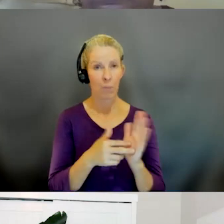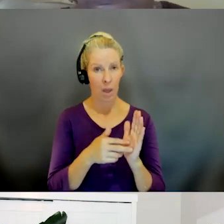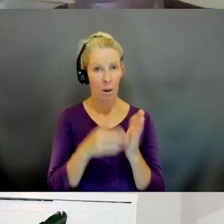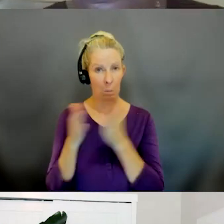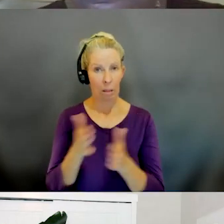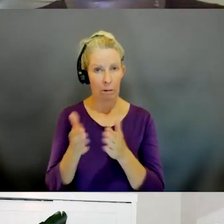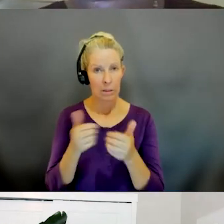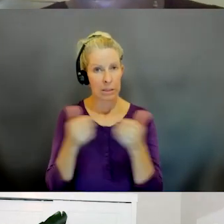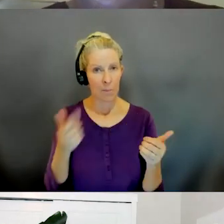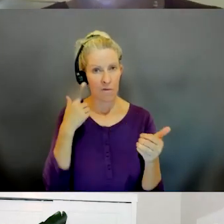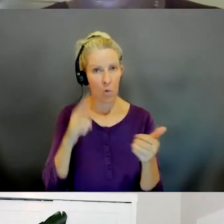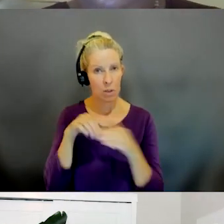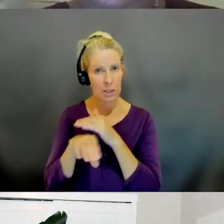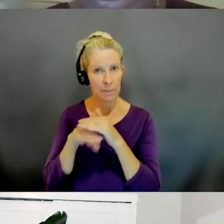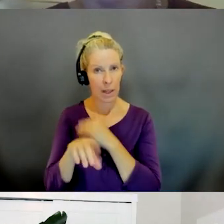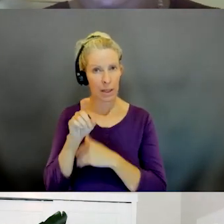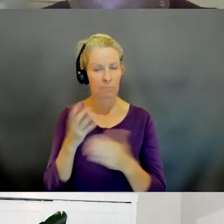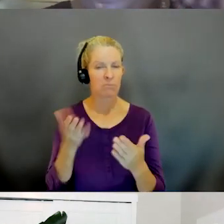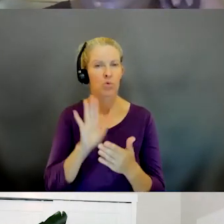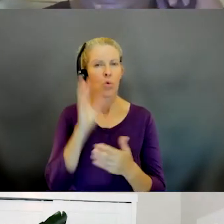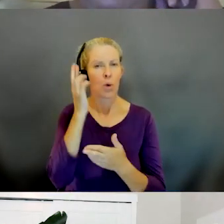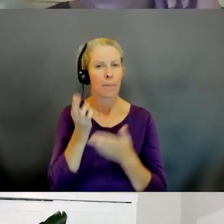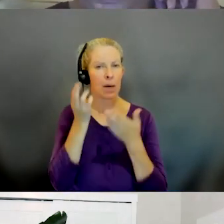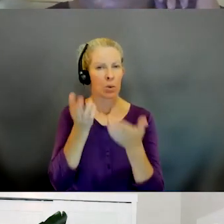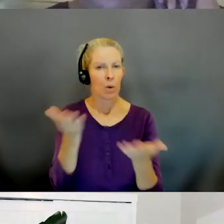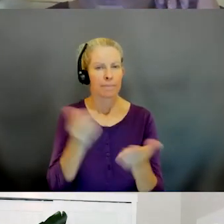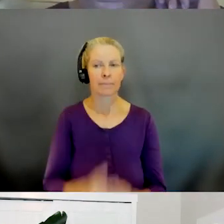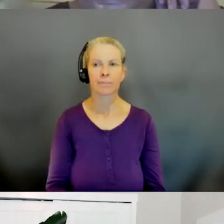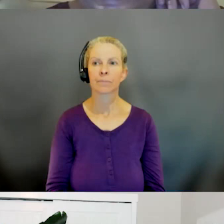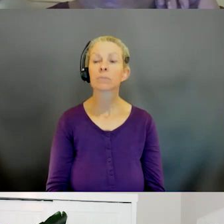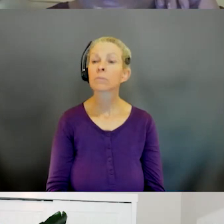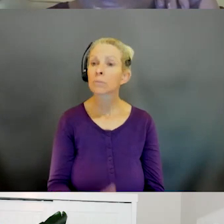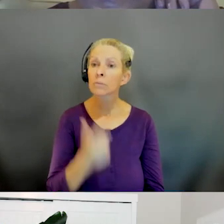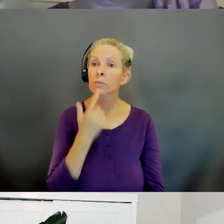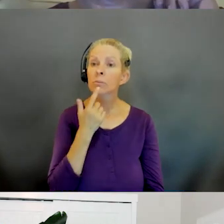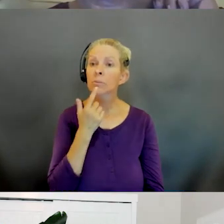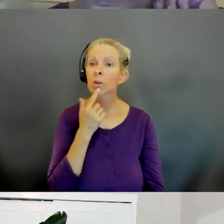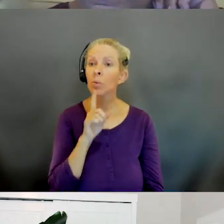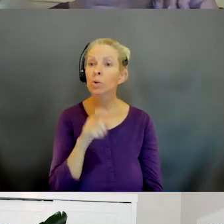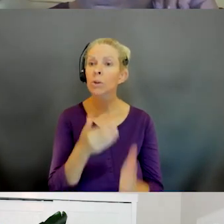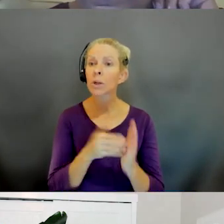recommendations are thought to be on that? >> Angela: I'm sorry, if we follow design standards? >> Mark: Yes,